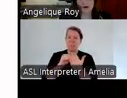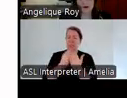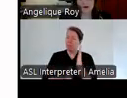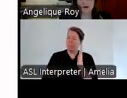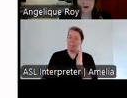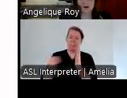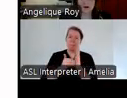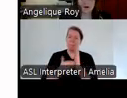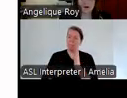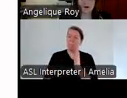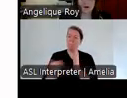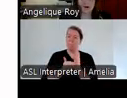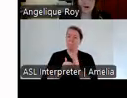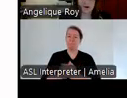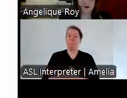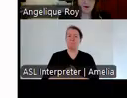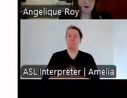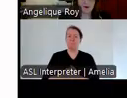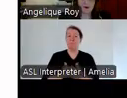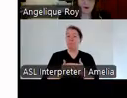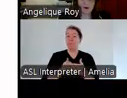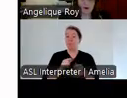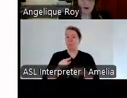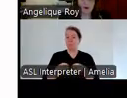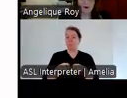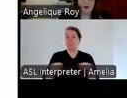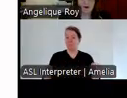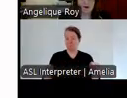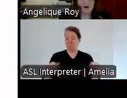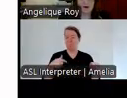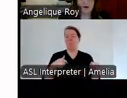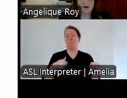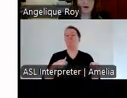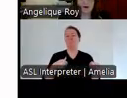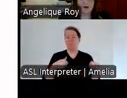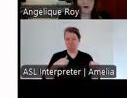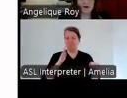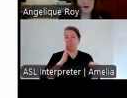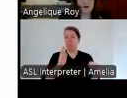And just before we wrap up, I'm going to share the starter kit with you,